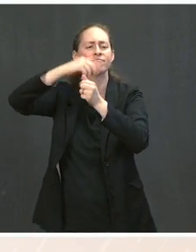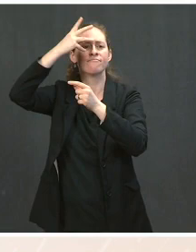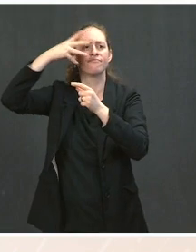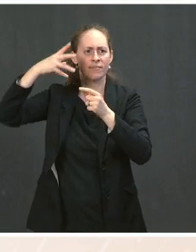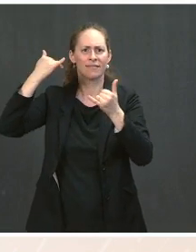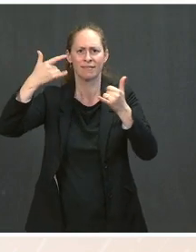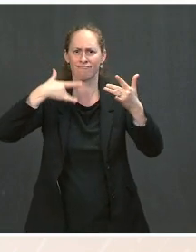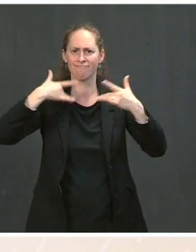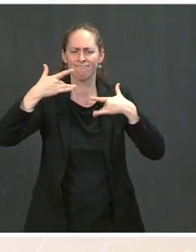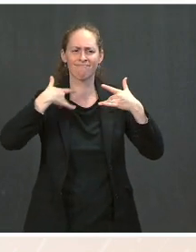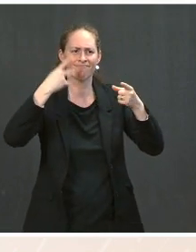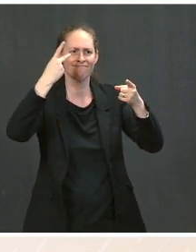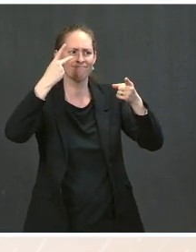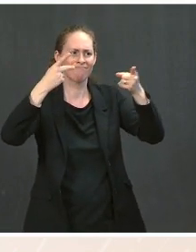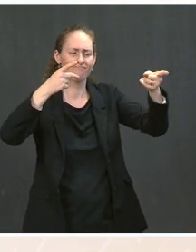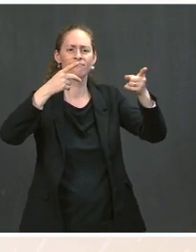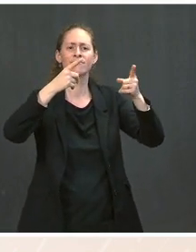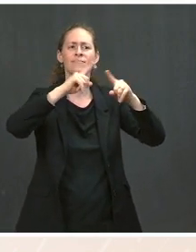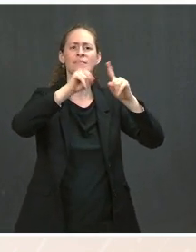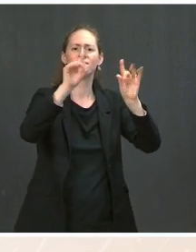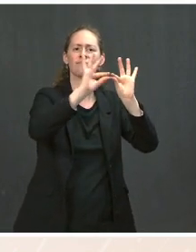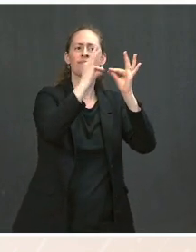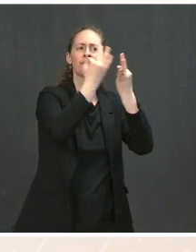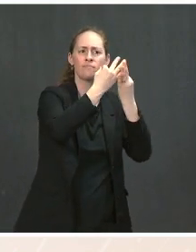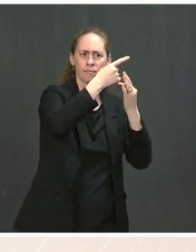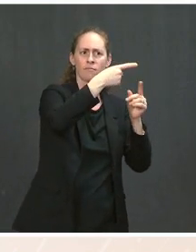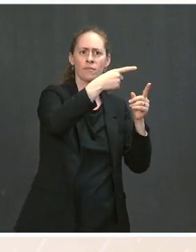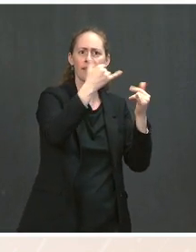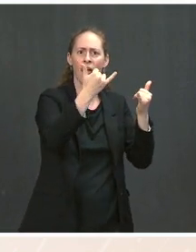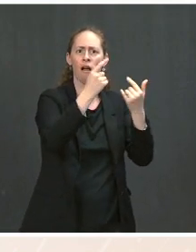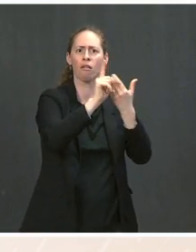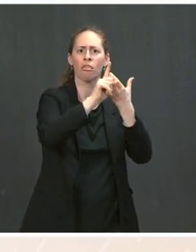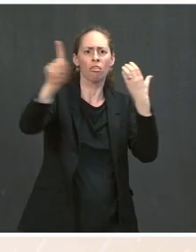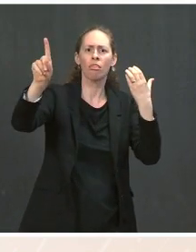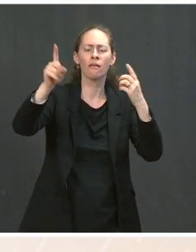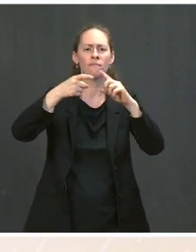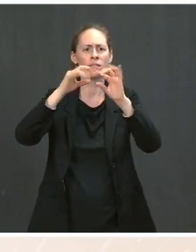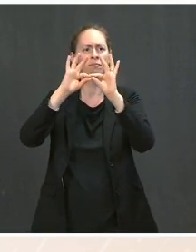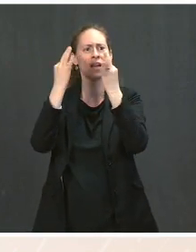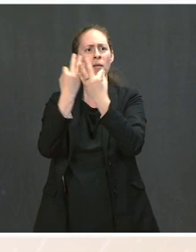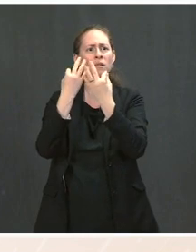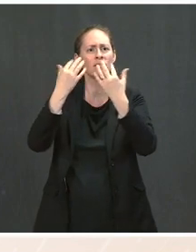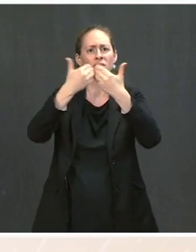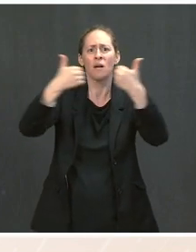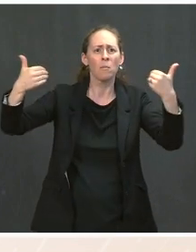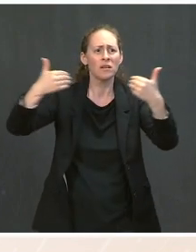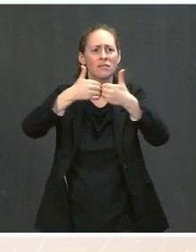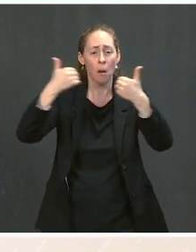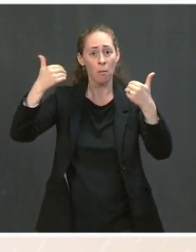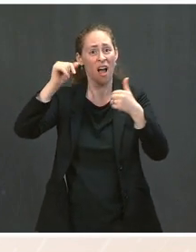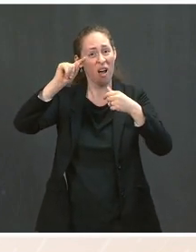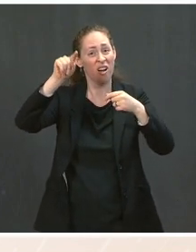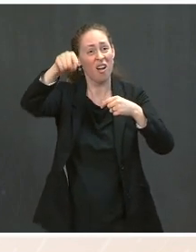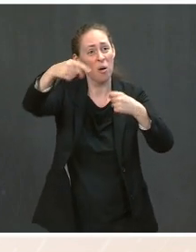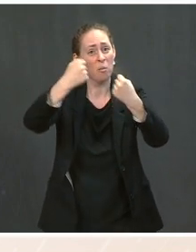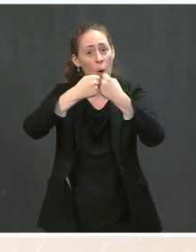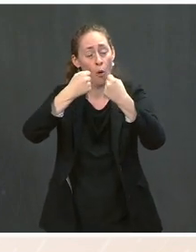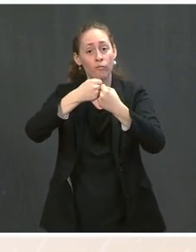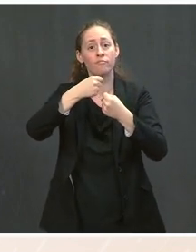in their words, "self-separating" at the border and sending their kids across alone because they know that unaccompanied minors